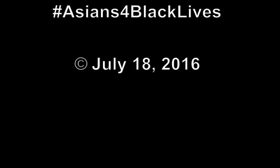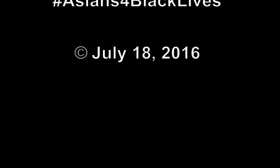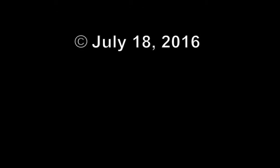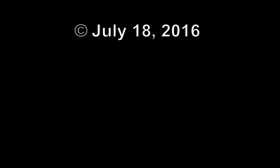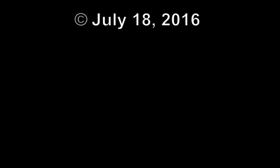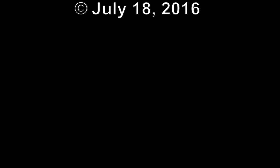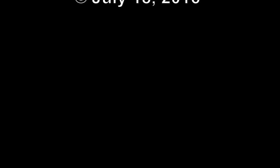Captions added by Anna Lim Franck